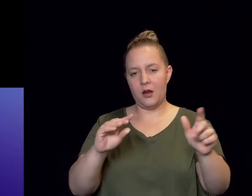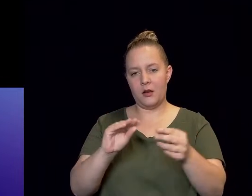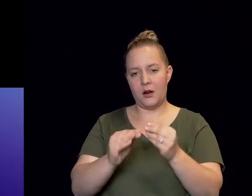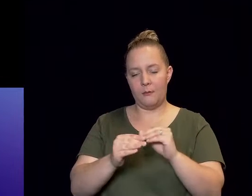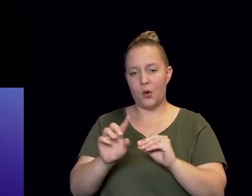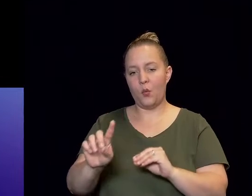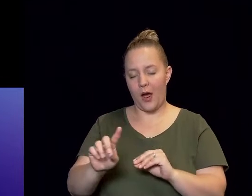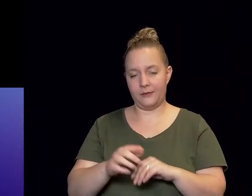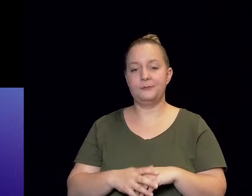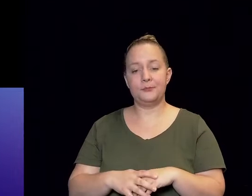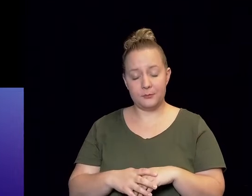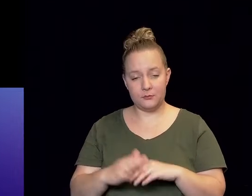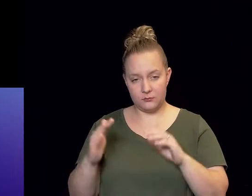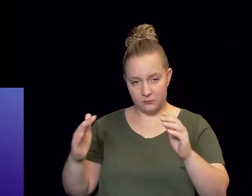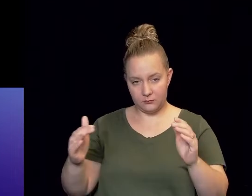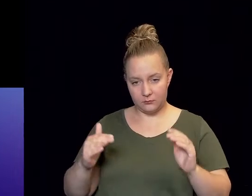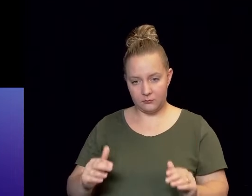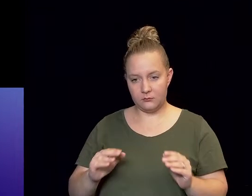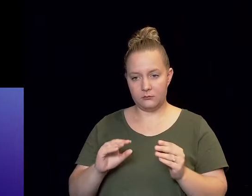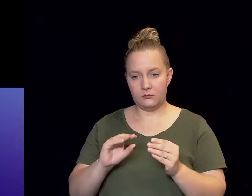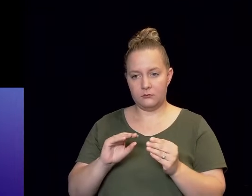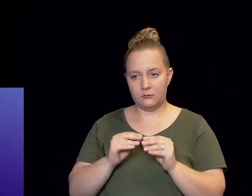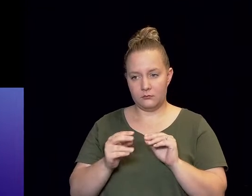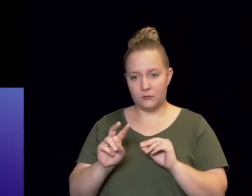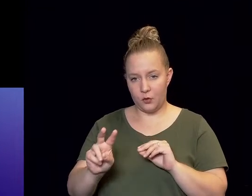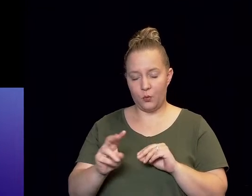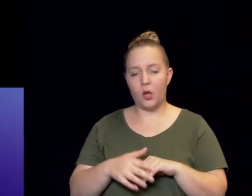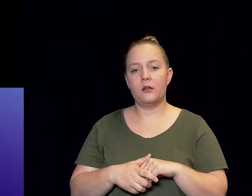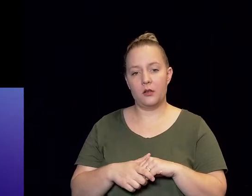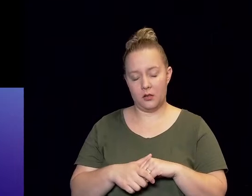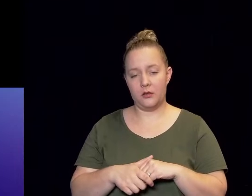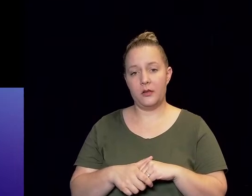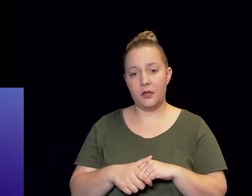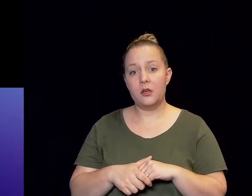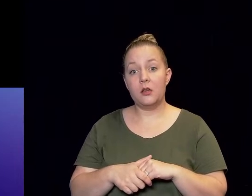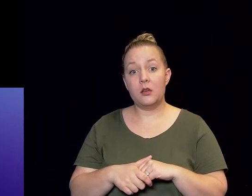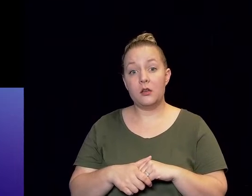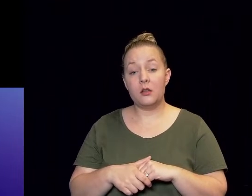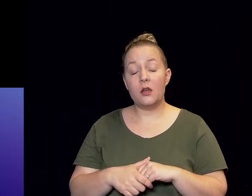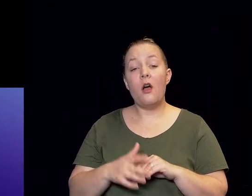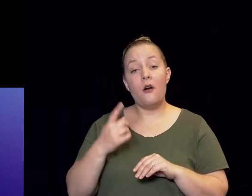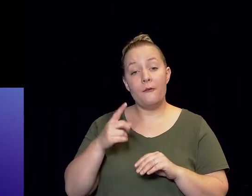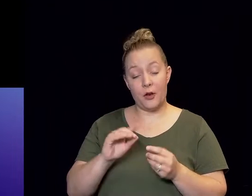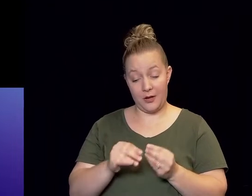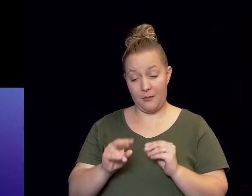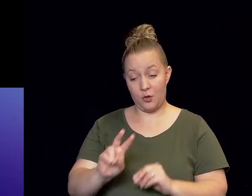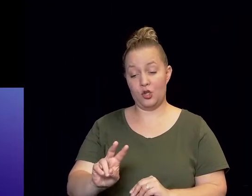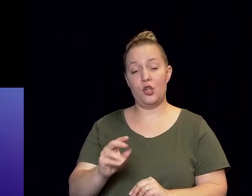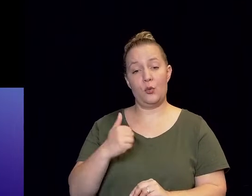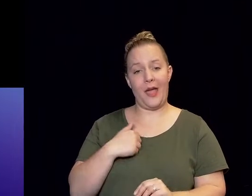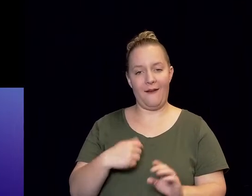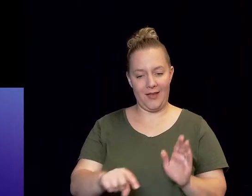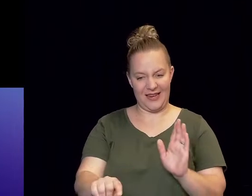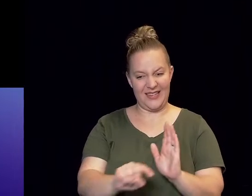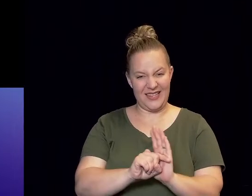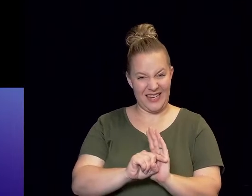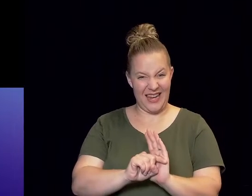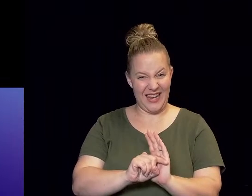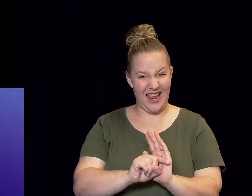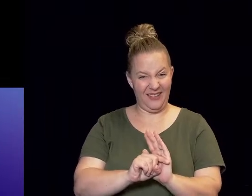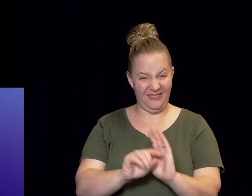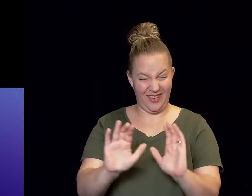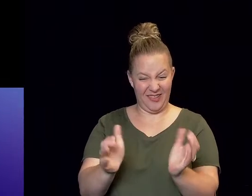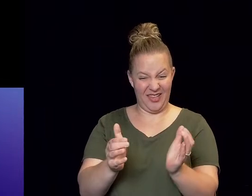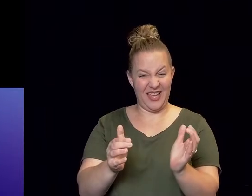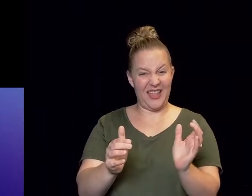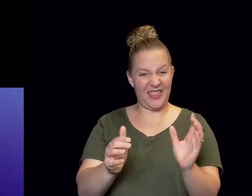All right, question two. For question 2, we have a negative on the outside and then parentheses